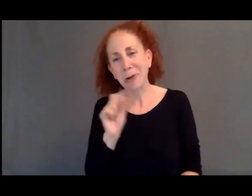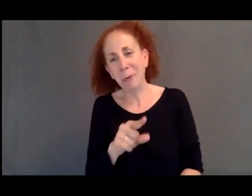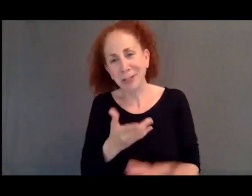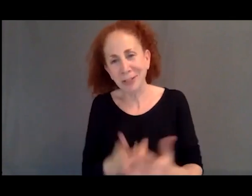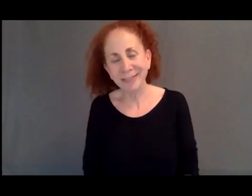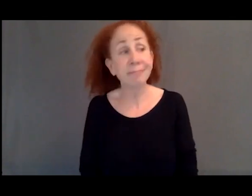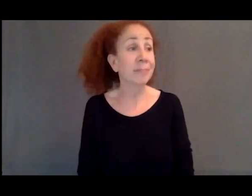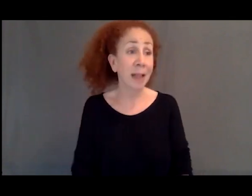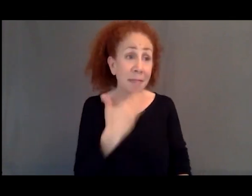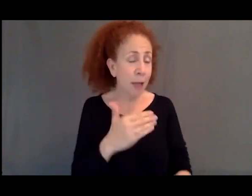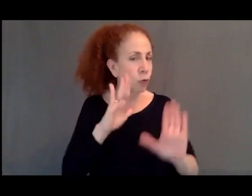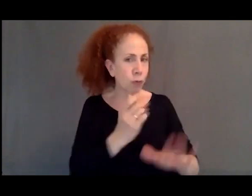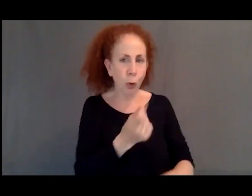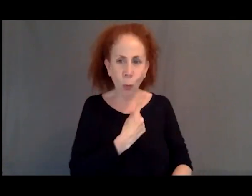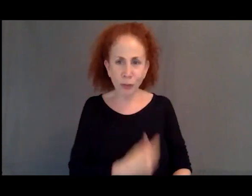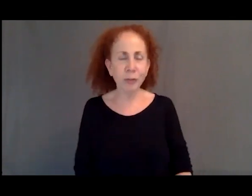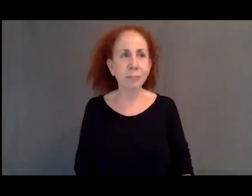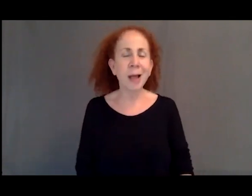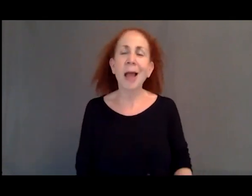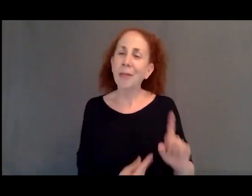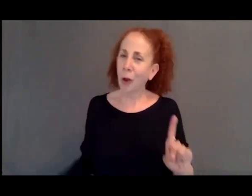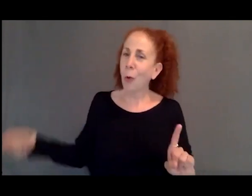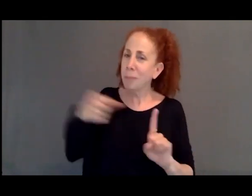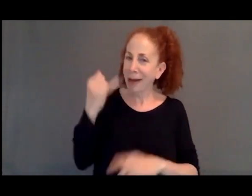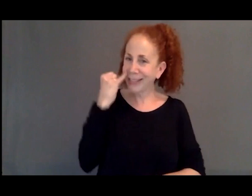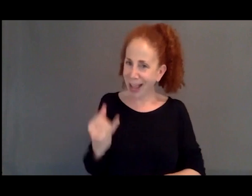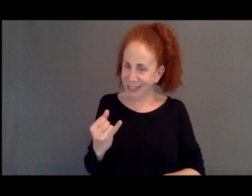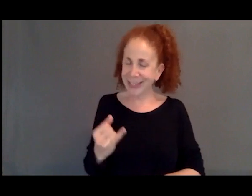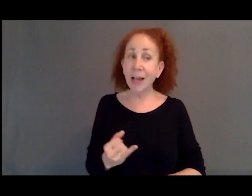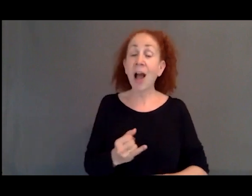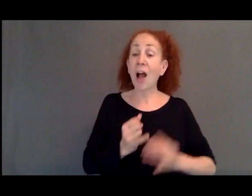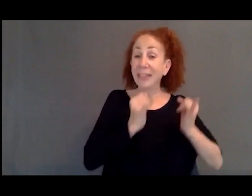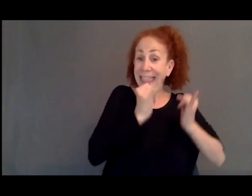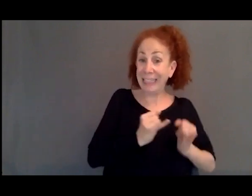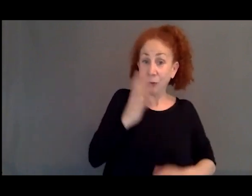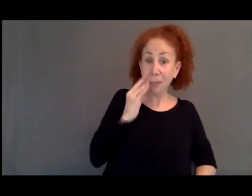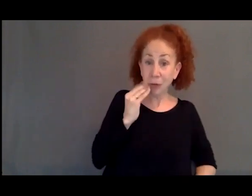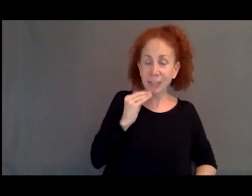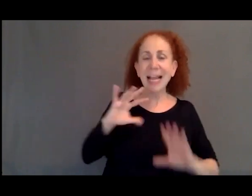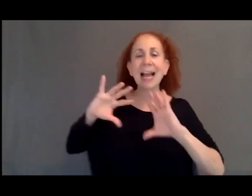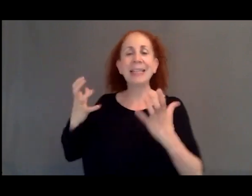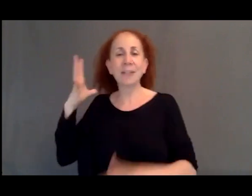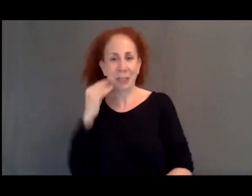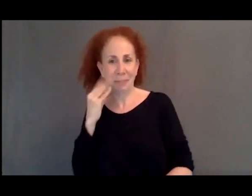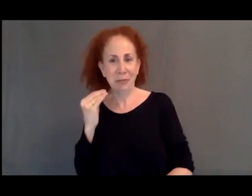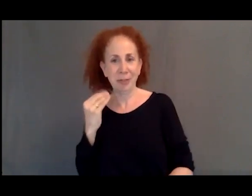Thank you. It's a great question. And it goes back to this idea of the individual and the collective experience that I mentioned. I think that for me as an individual, for a very